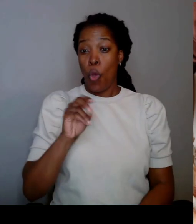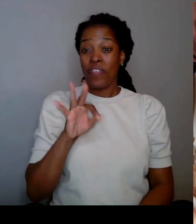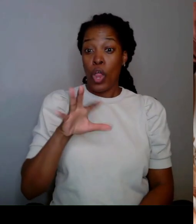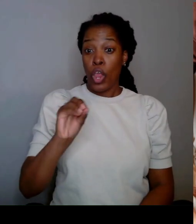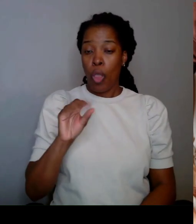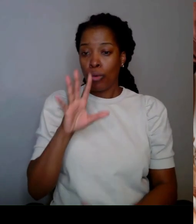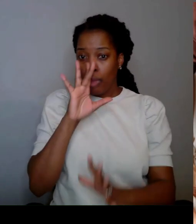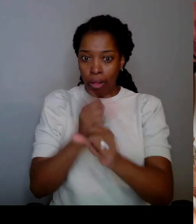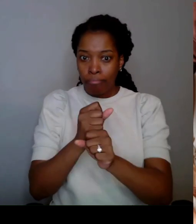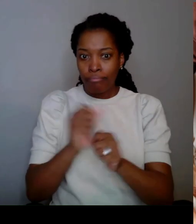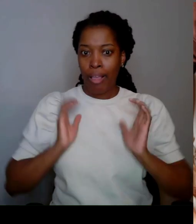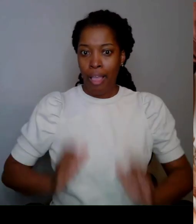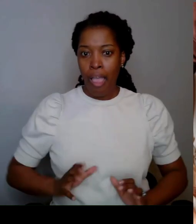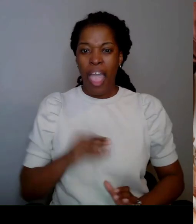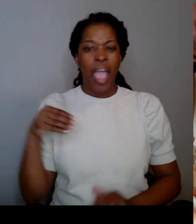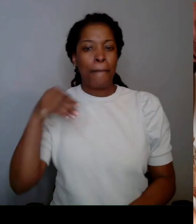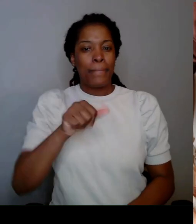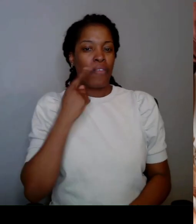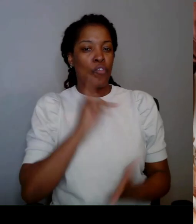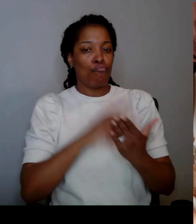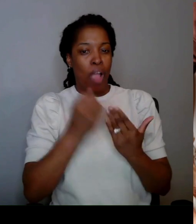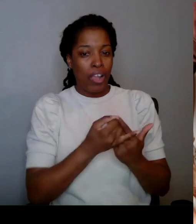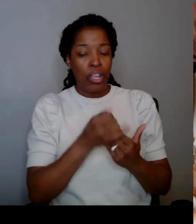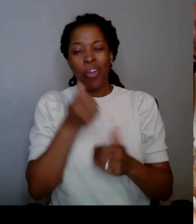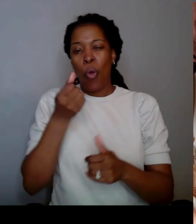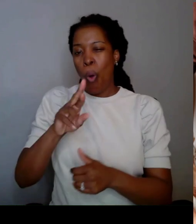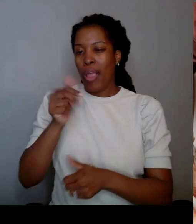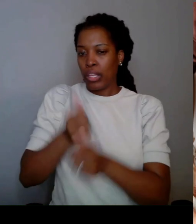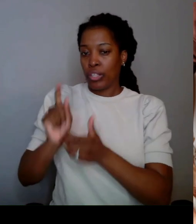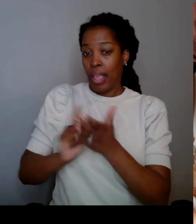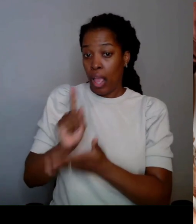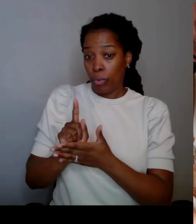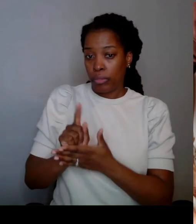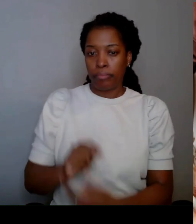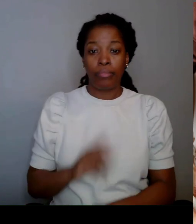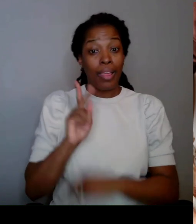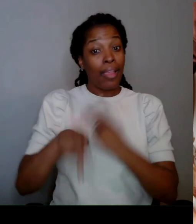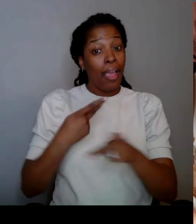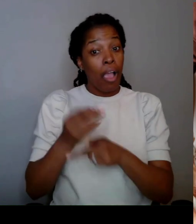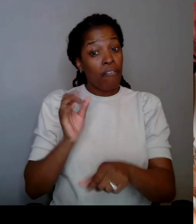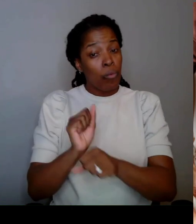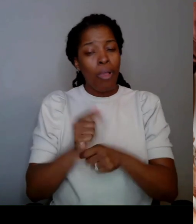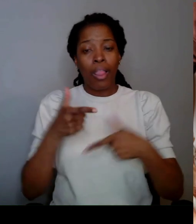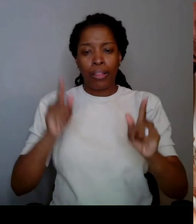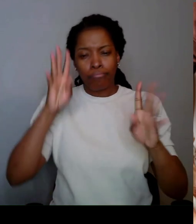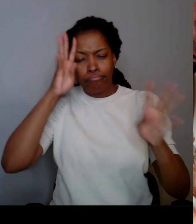This type of work allows for creative freedom and can be adapted to fit different lifestyles or accessibility needs.